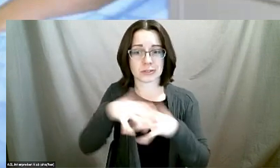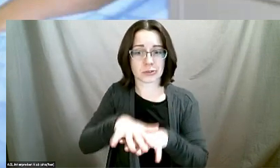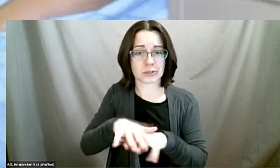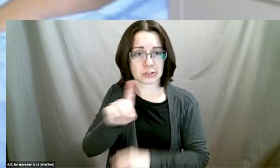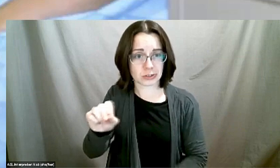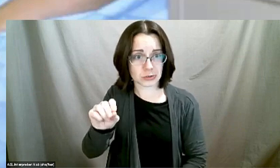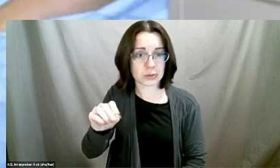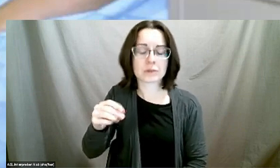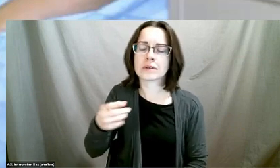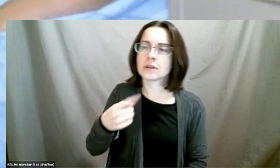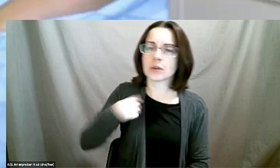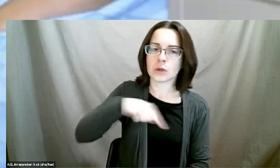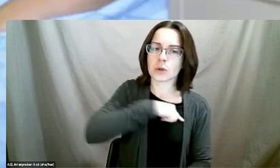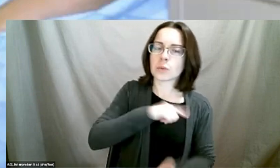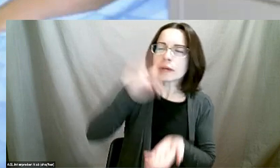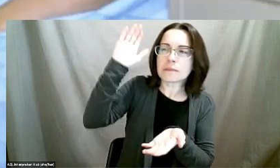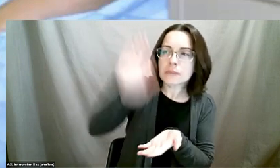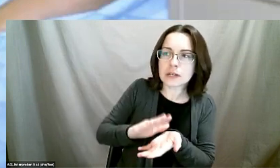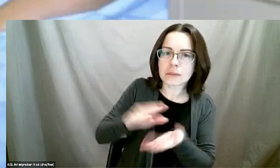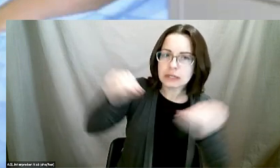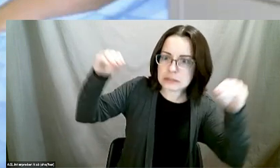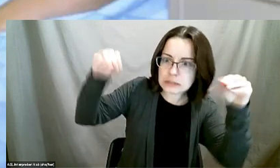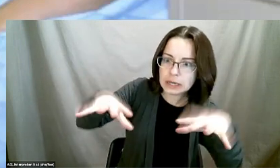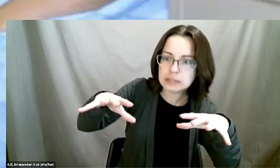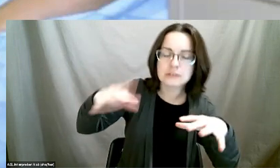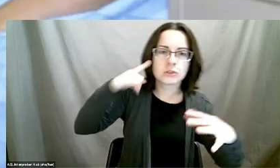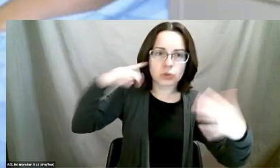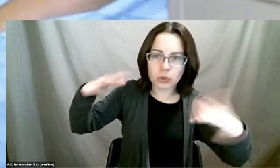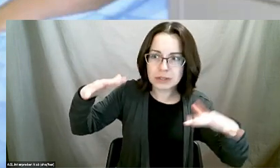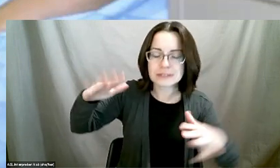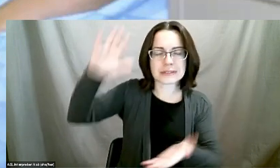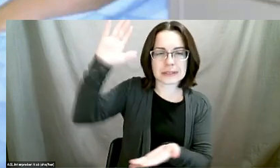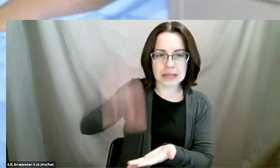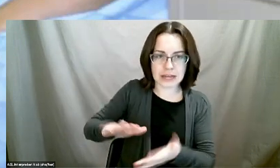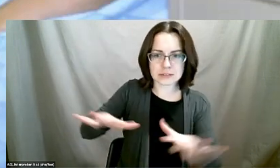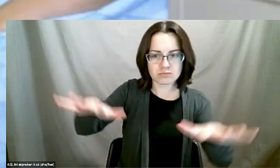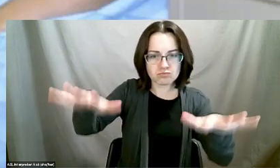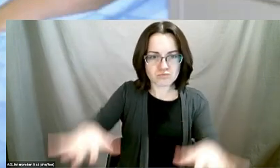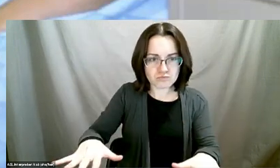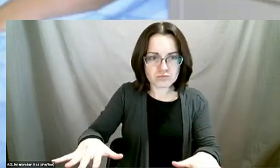and loud noises to help make the exam room and space